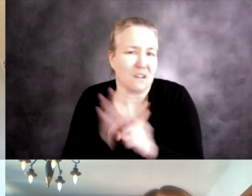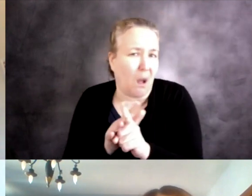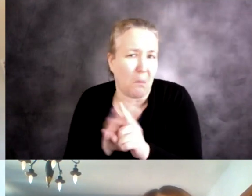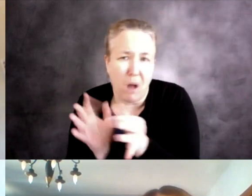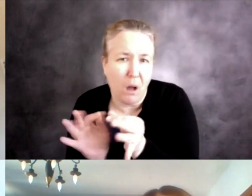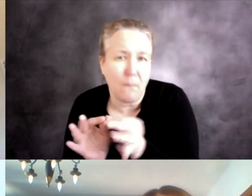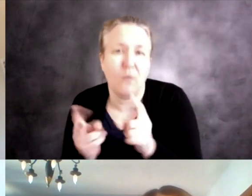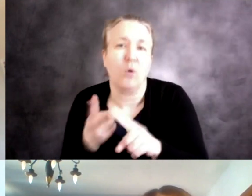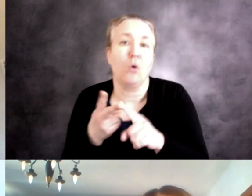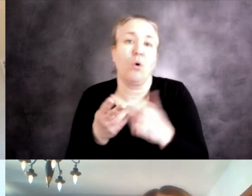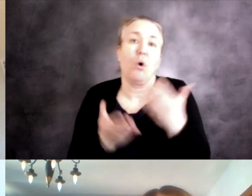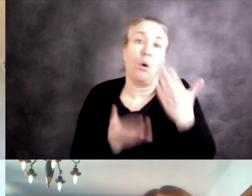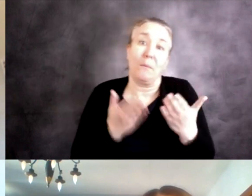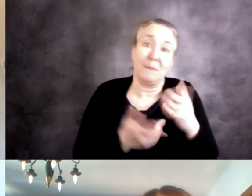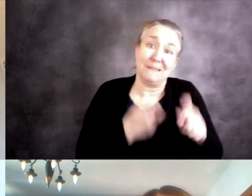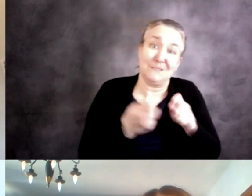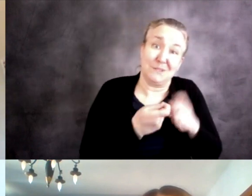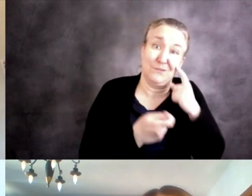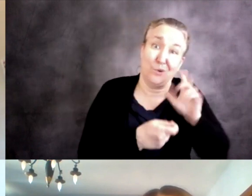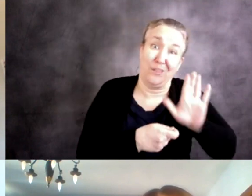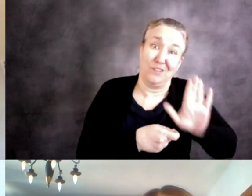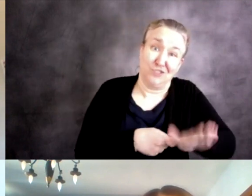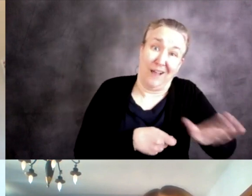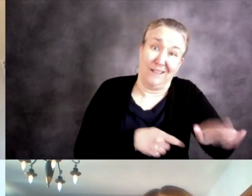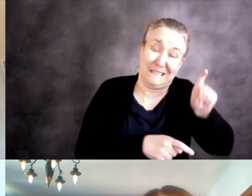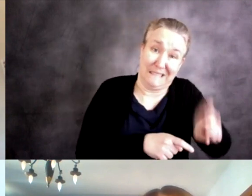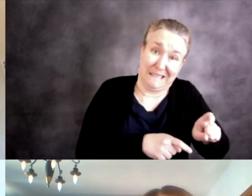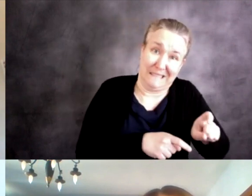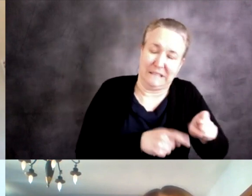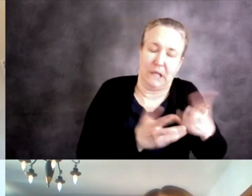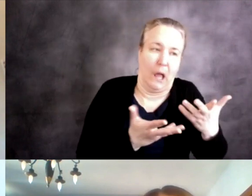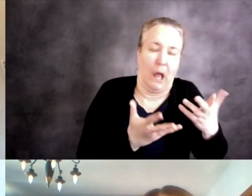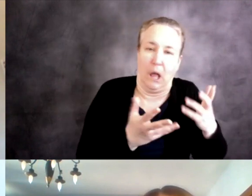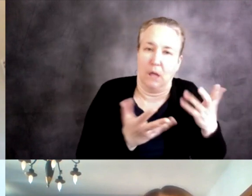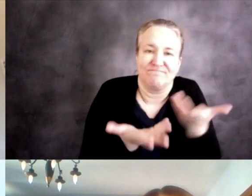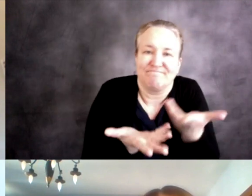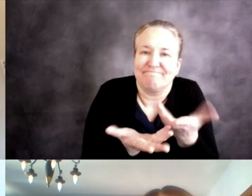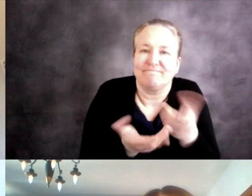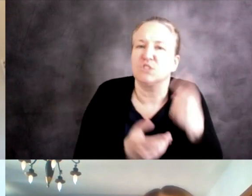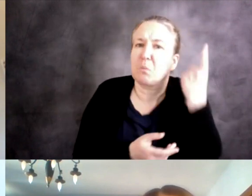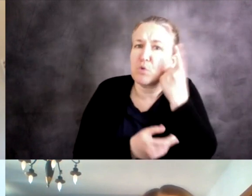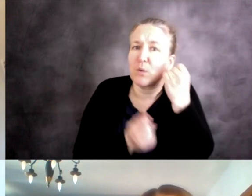to the child's needs, um, so I don't know if you've had, in any of your experience, whether